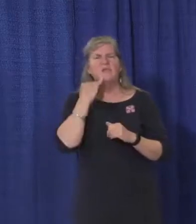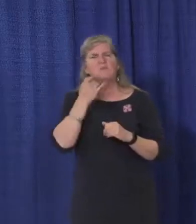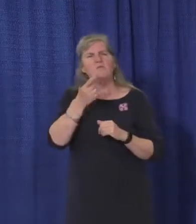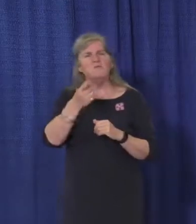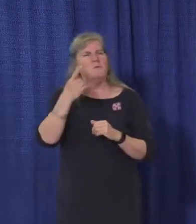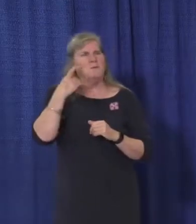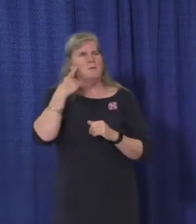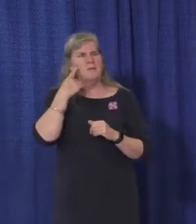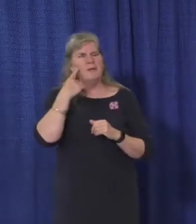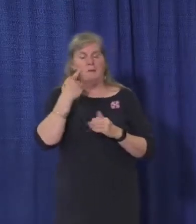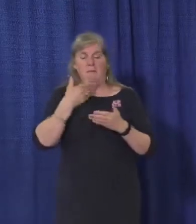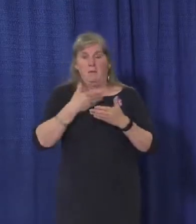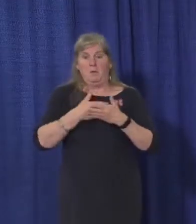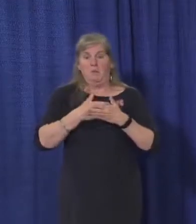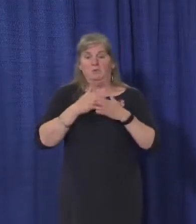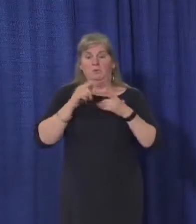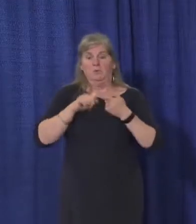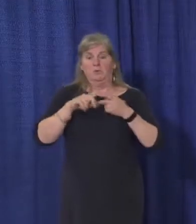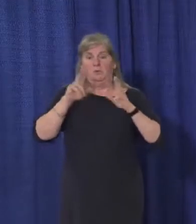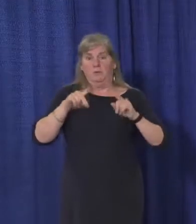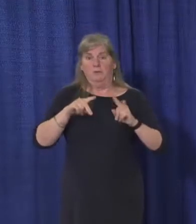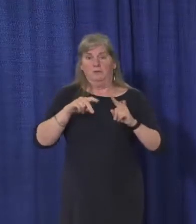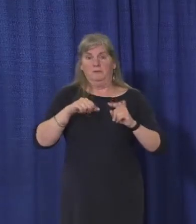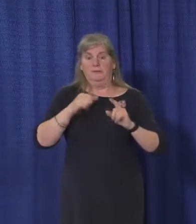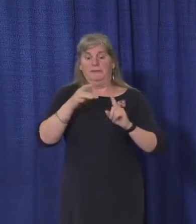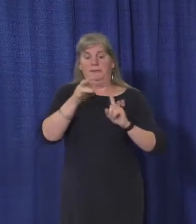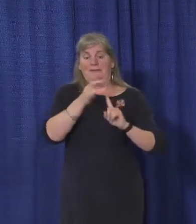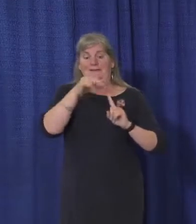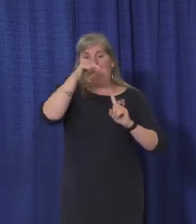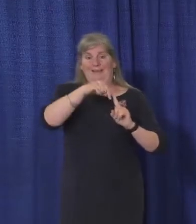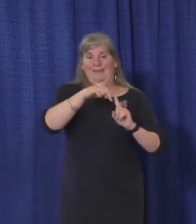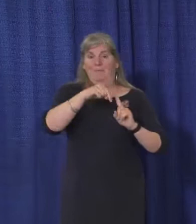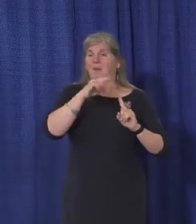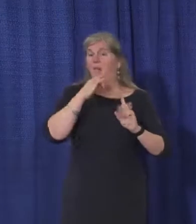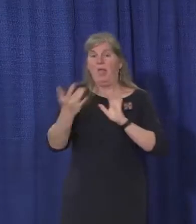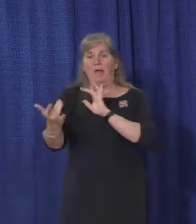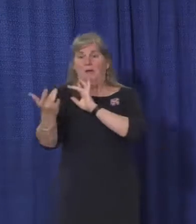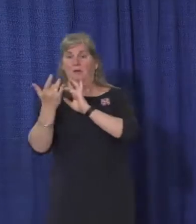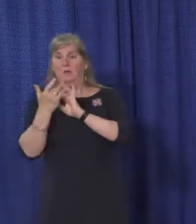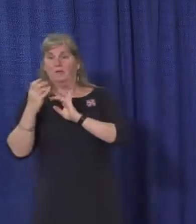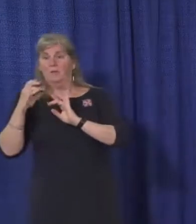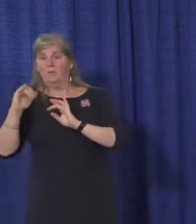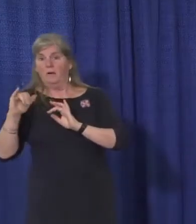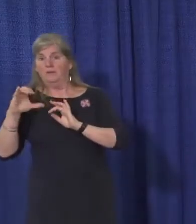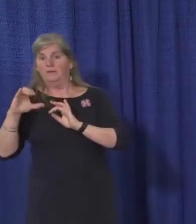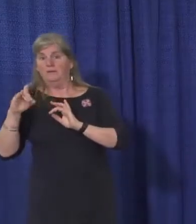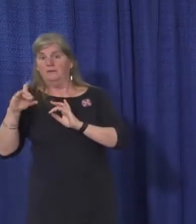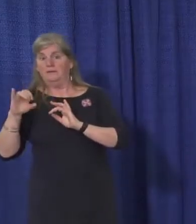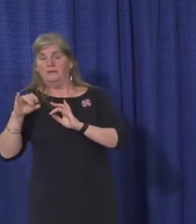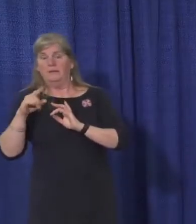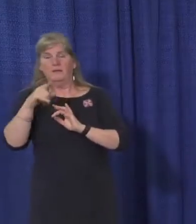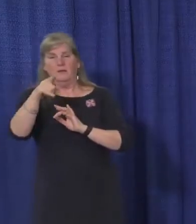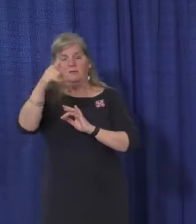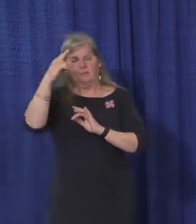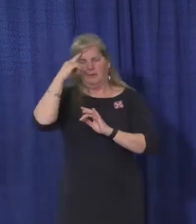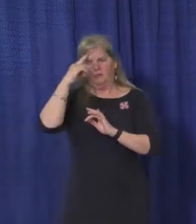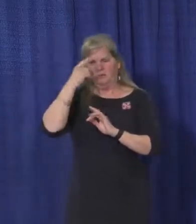If you believe you have been in contact with the case and haven't yet been in contact the best course of action would be